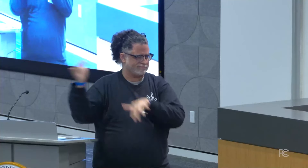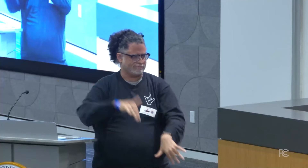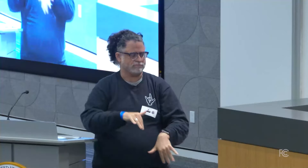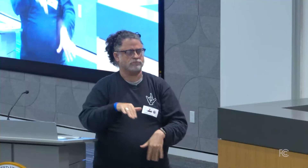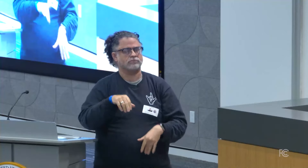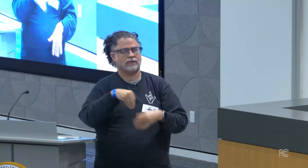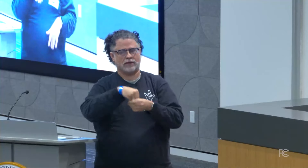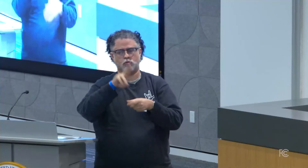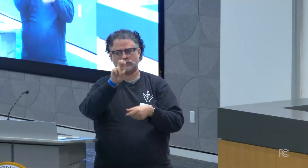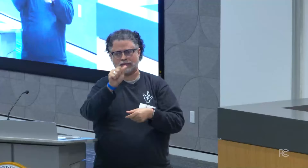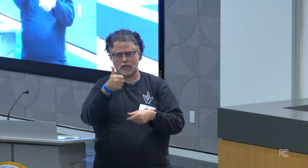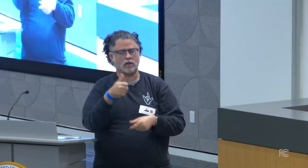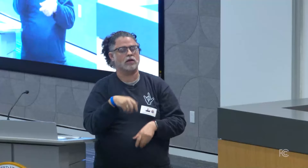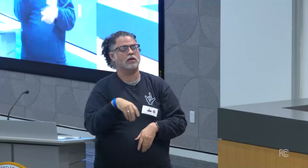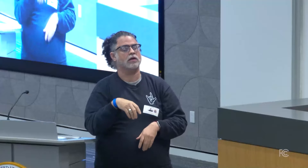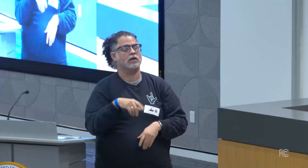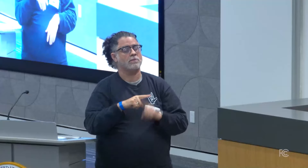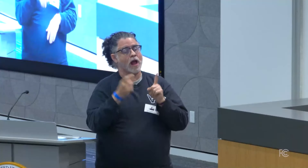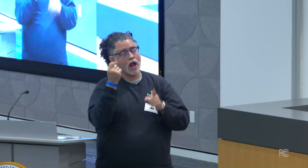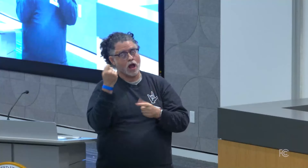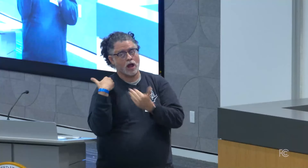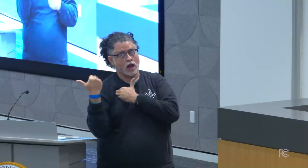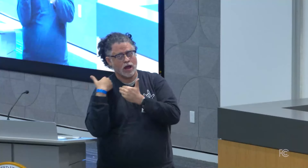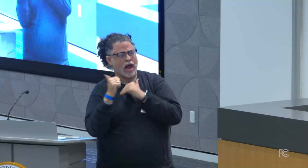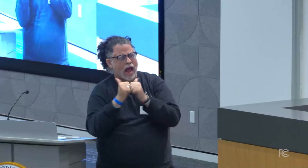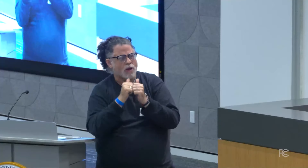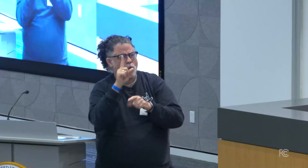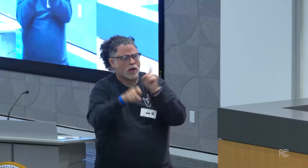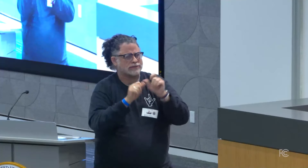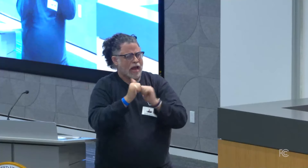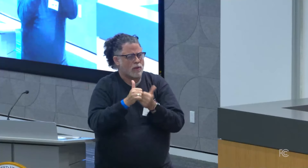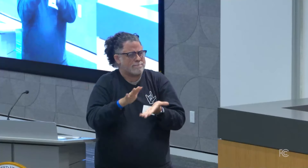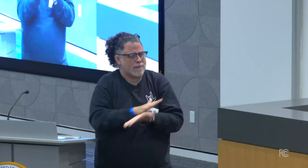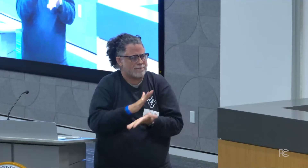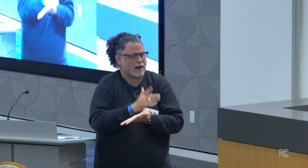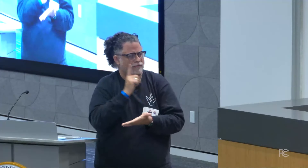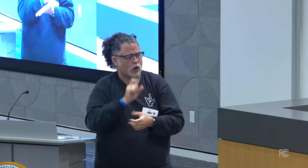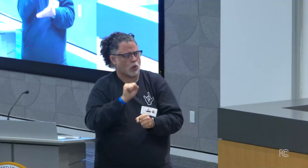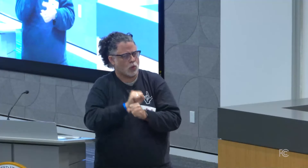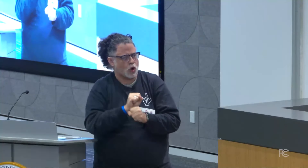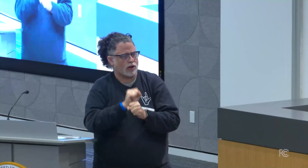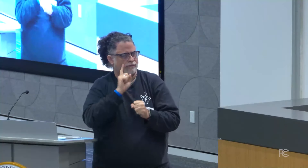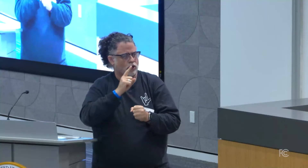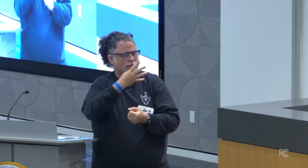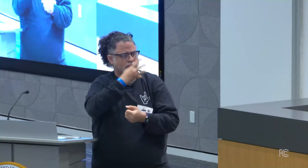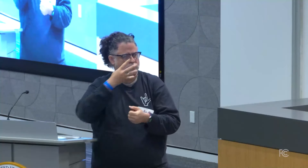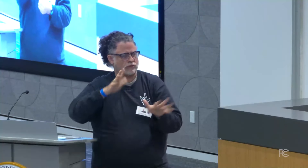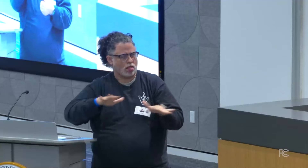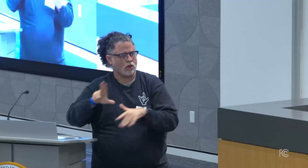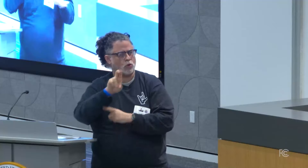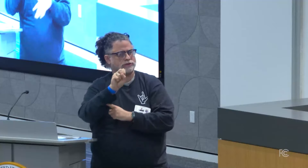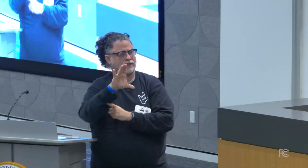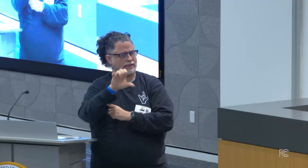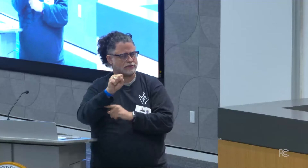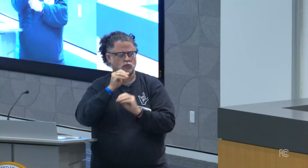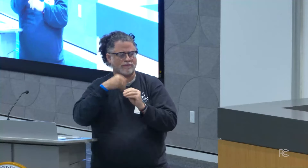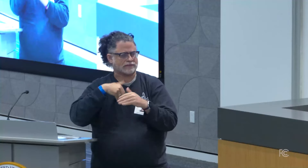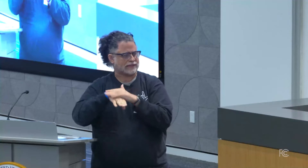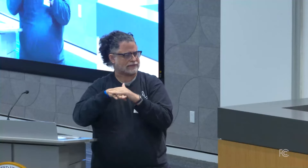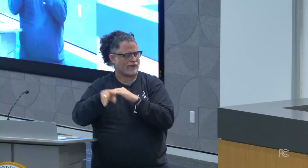AND IF SO, WHAT THE TIMELINE ON THAT WOULD BE. BECAUSE I'M A NEW AMERICAN. AND.I KNOW THAT THERE ARE ABOUT 1,000 PEOPLE FROM